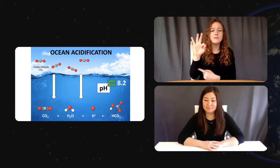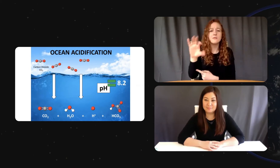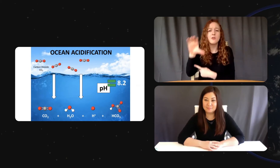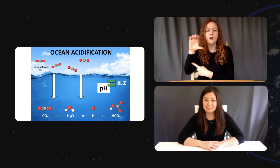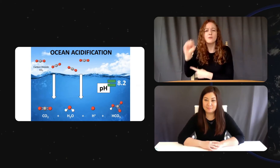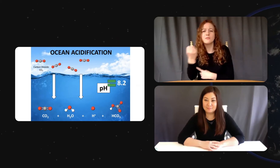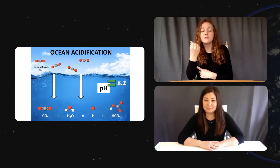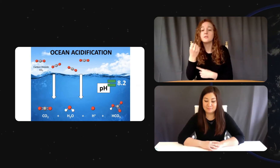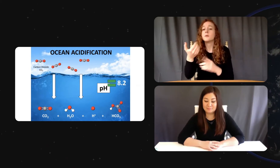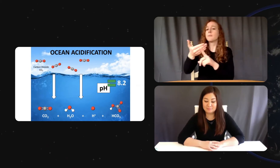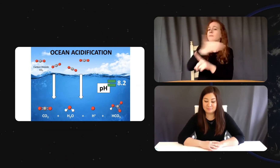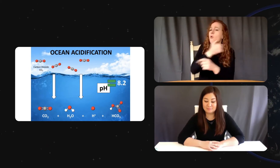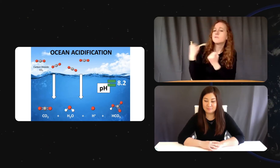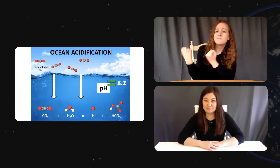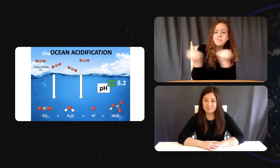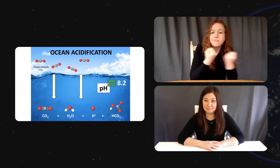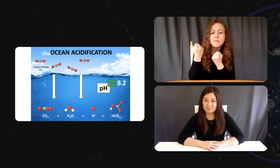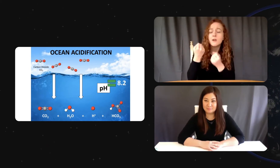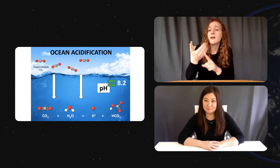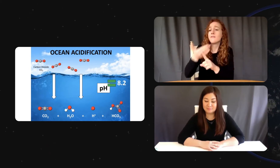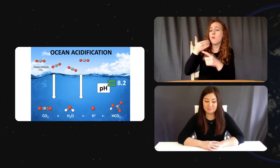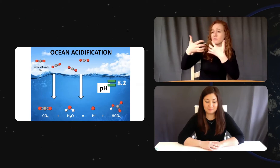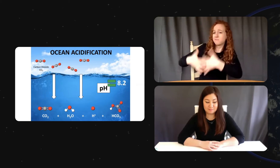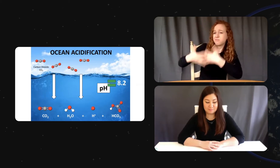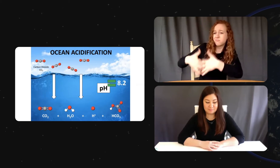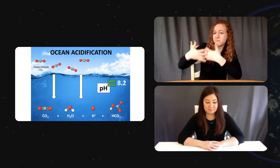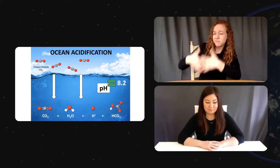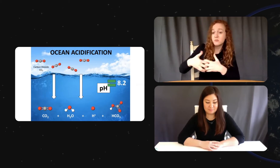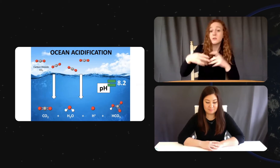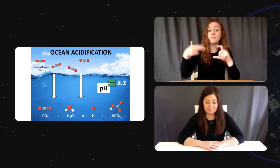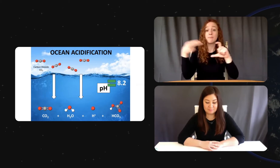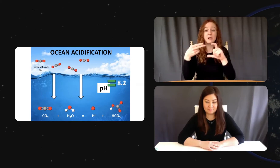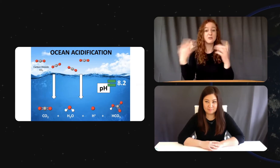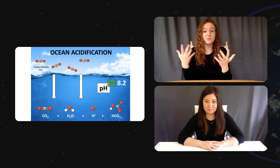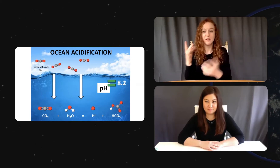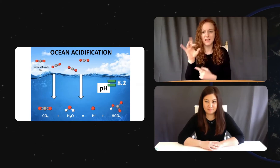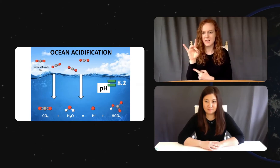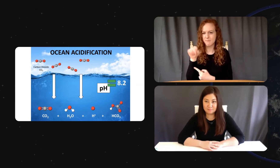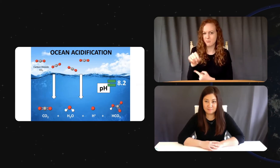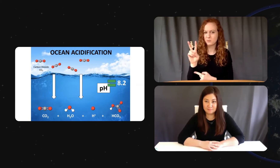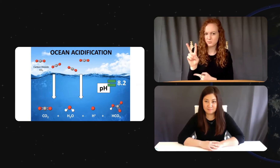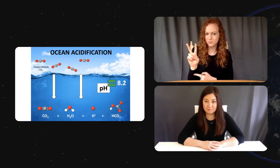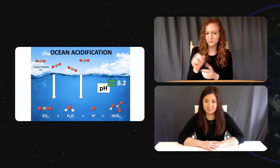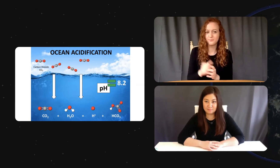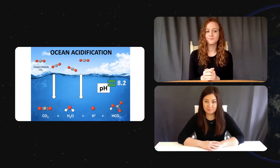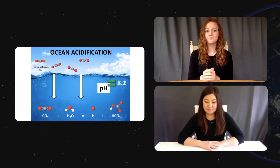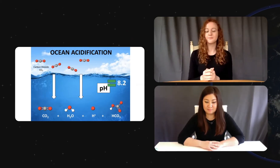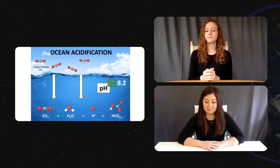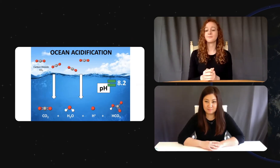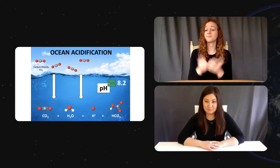Before the 1900s, before the Industrial Revolution -- the ocean's pH is 8.2.